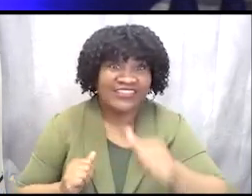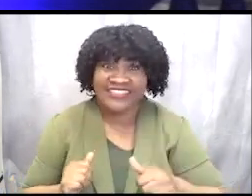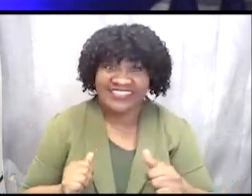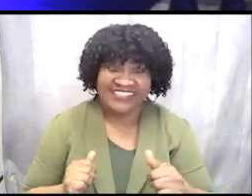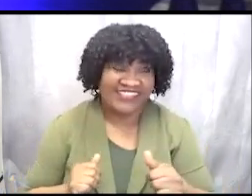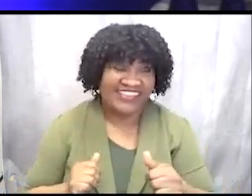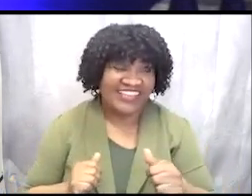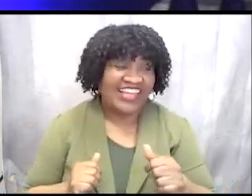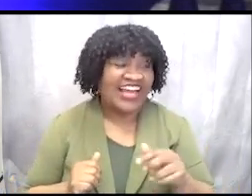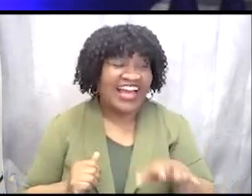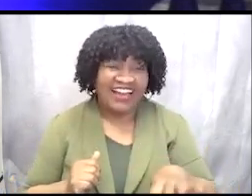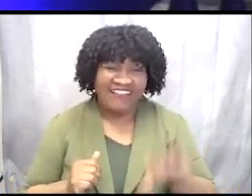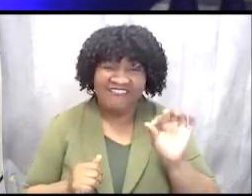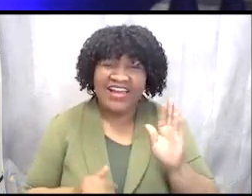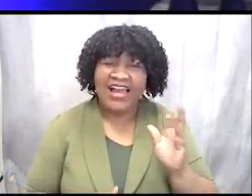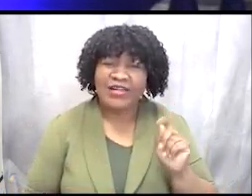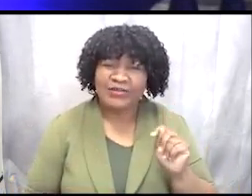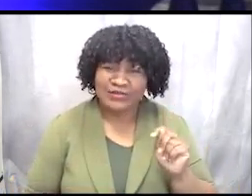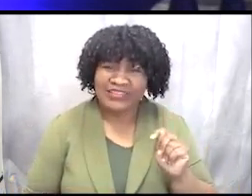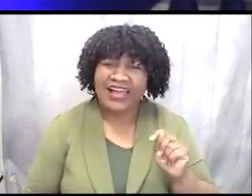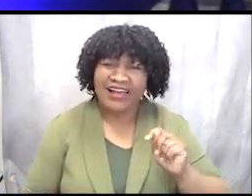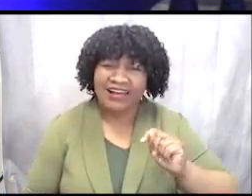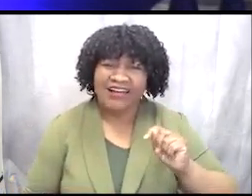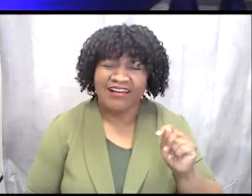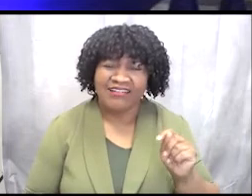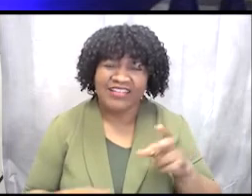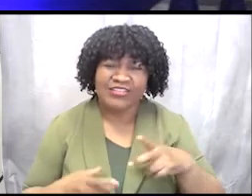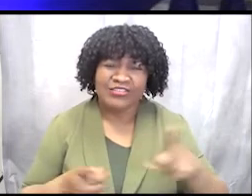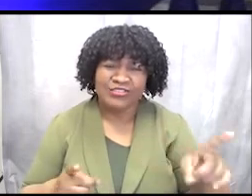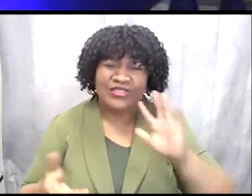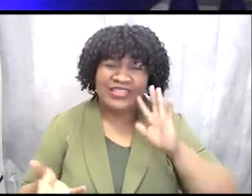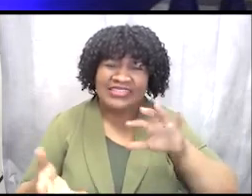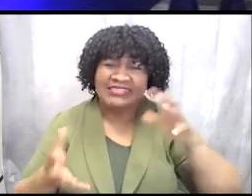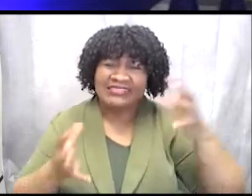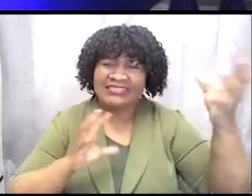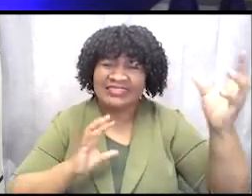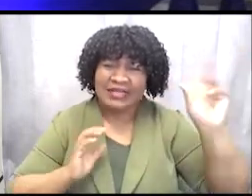I've found during these turbulent political times that...